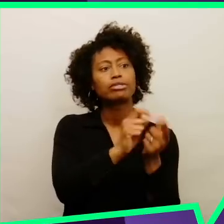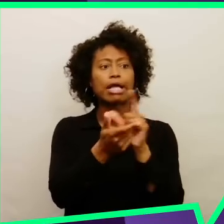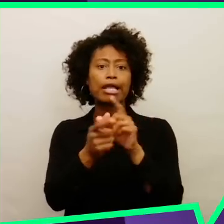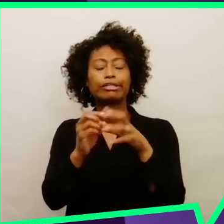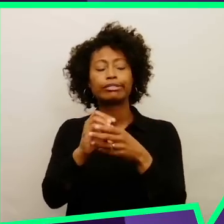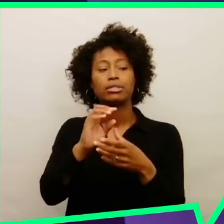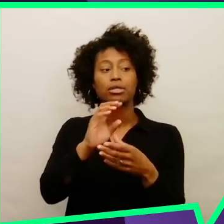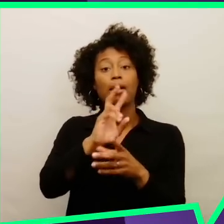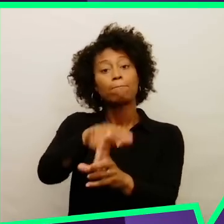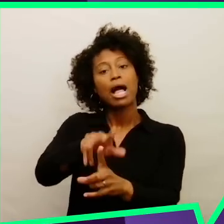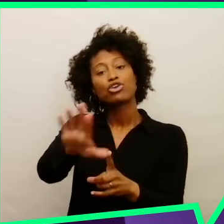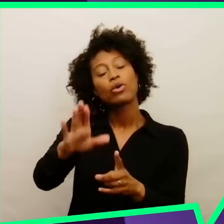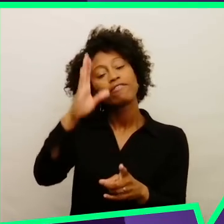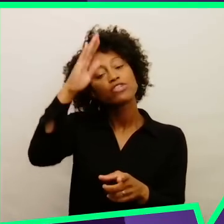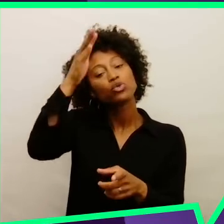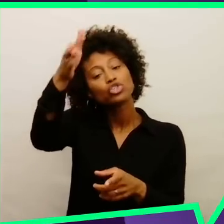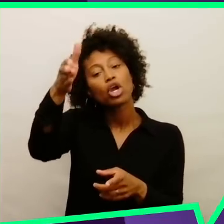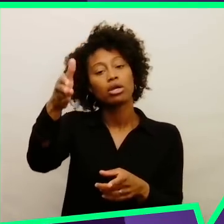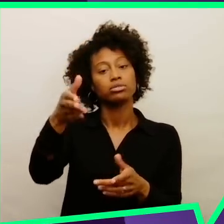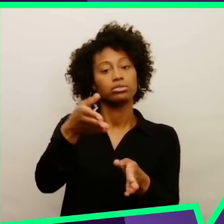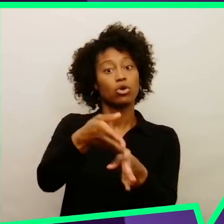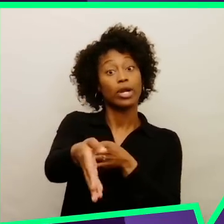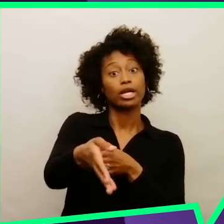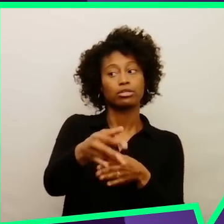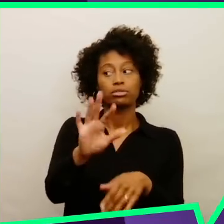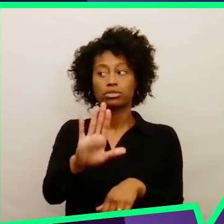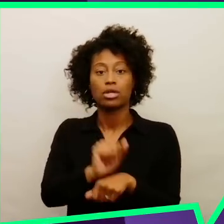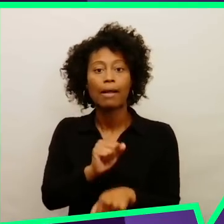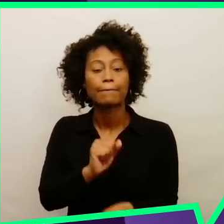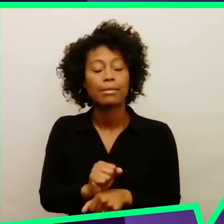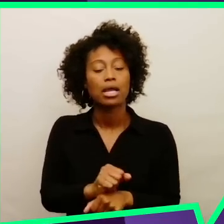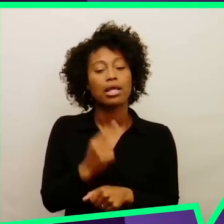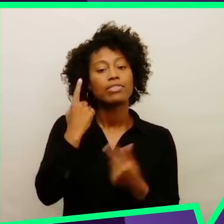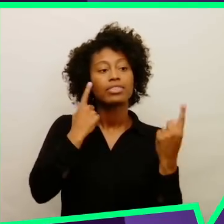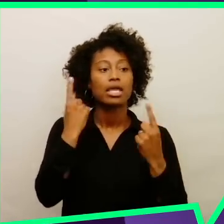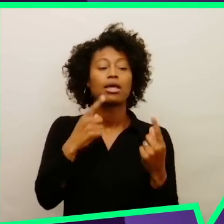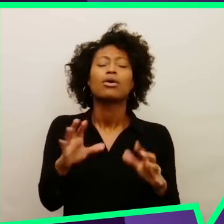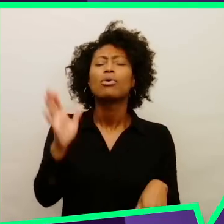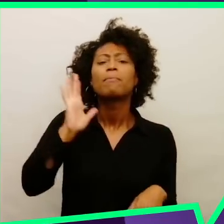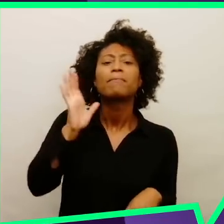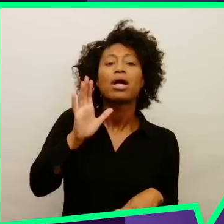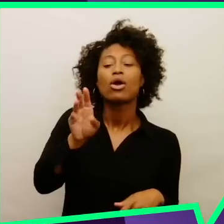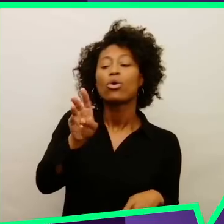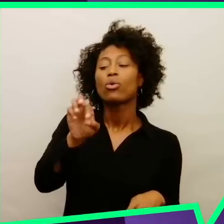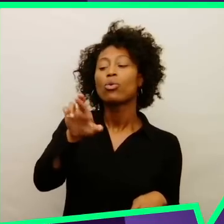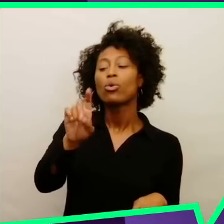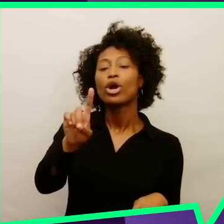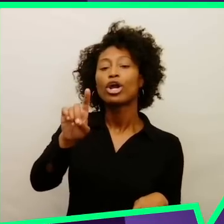So I think of it as word processing, as it was back in the day, it was an important thing